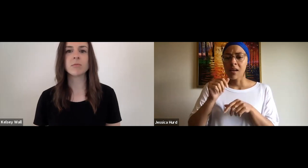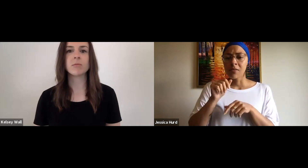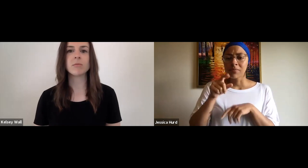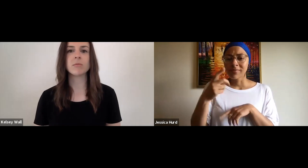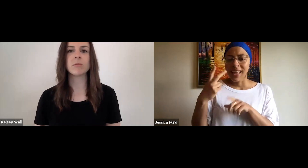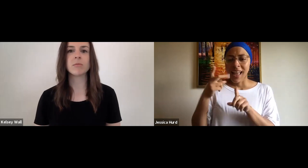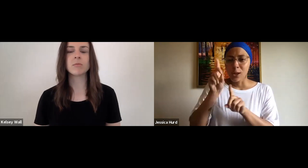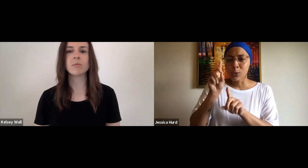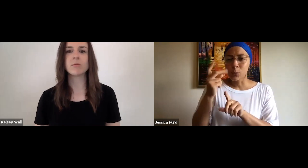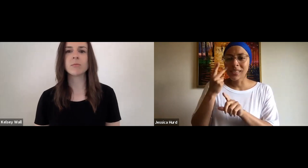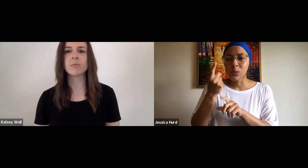If you just let us know.